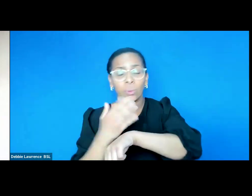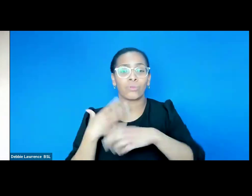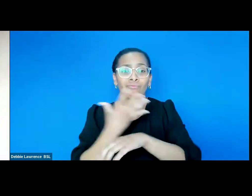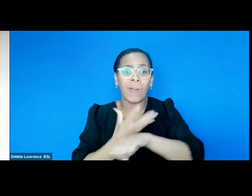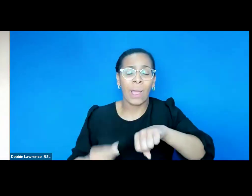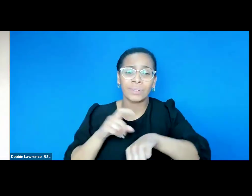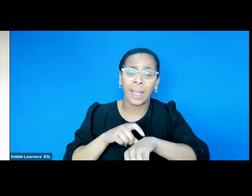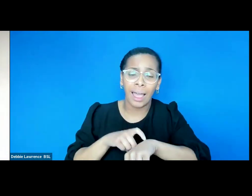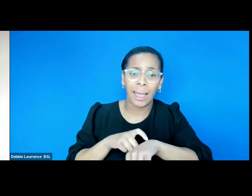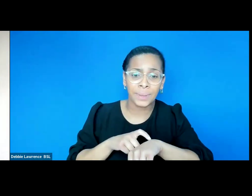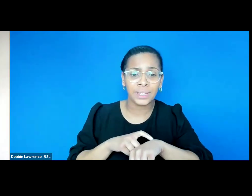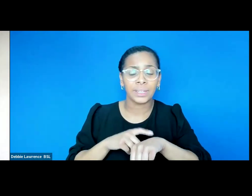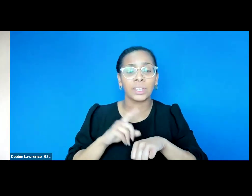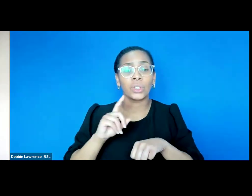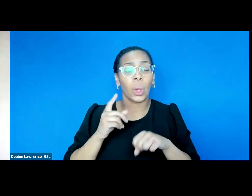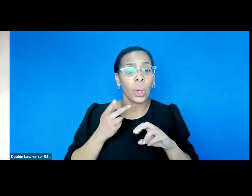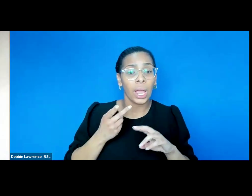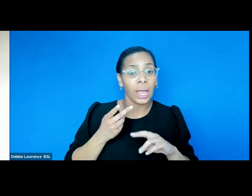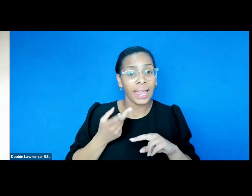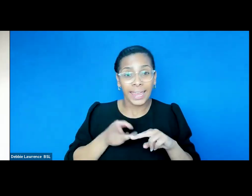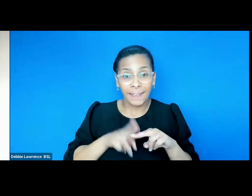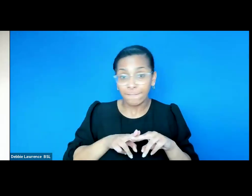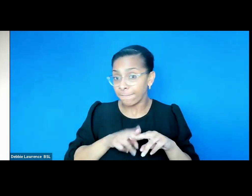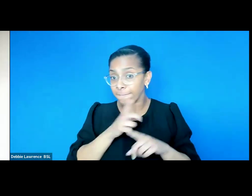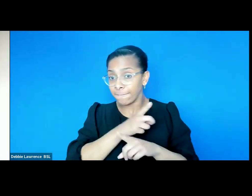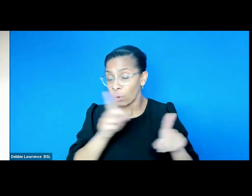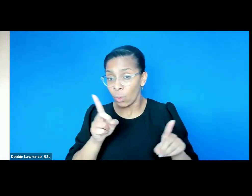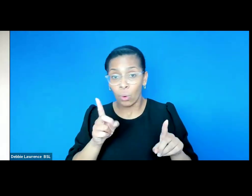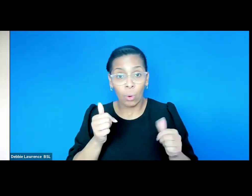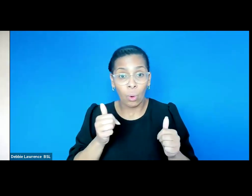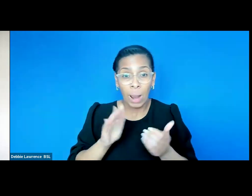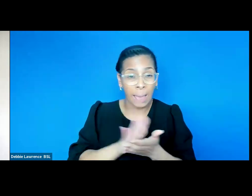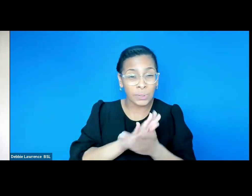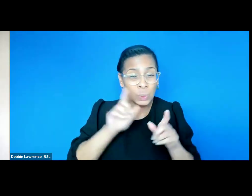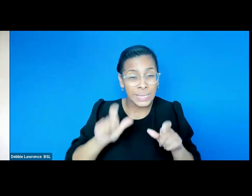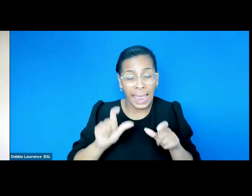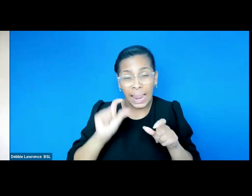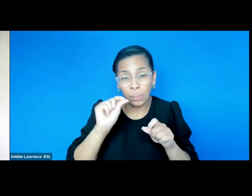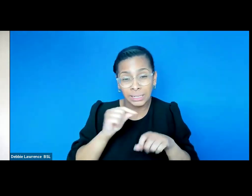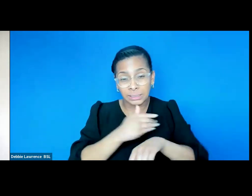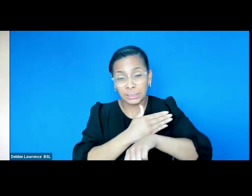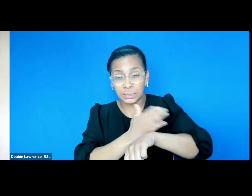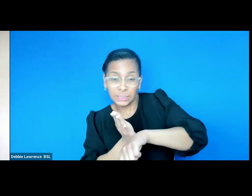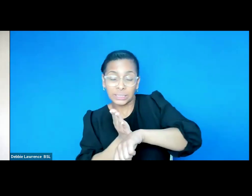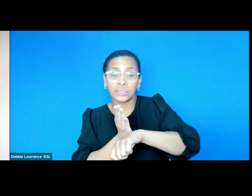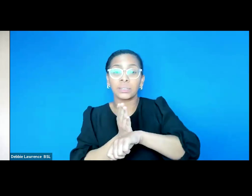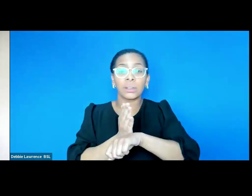So if everyone is happy for us to run over a little bit, I know that from an access point of view,